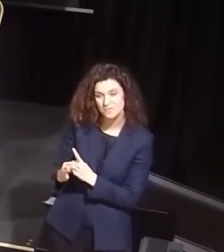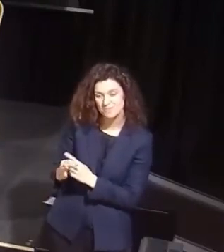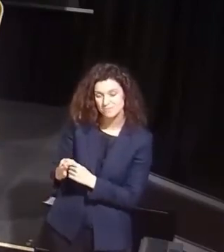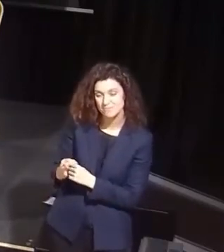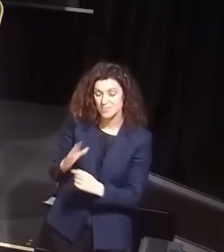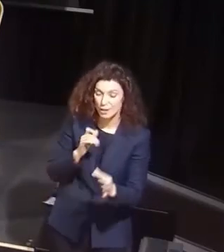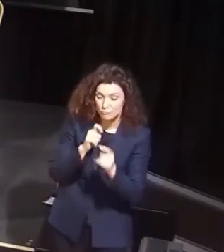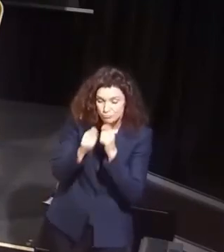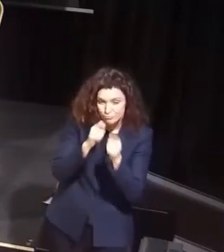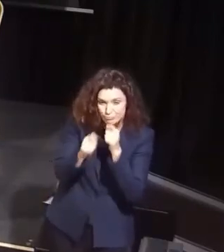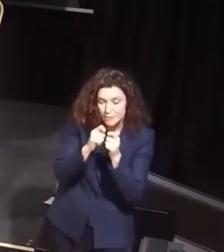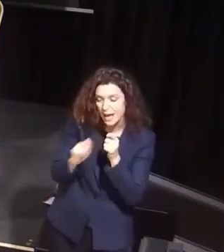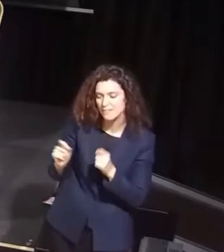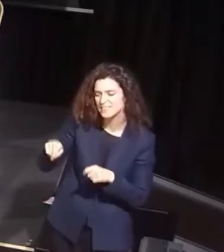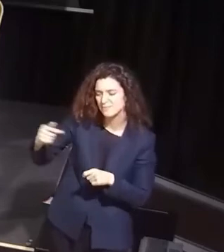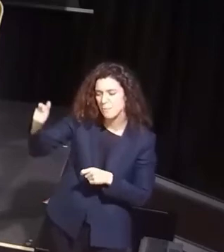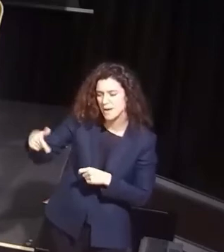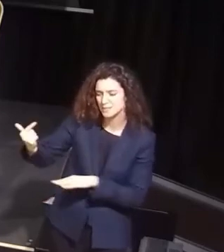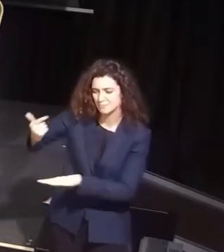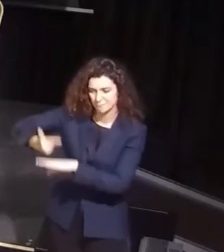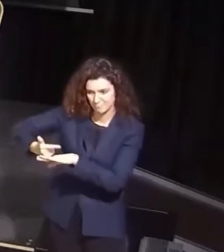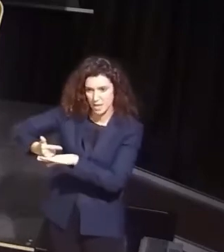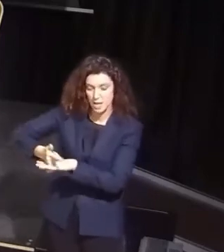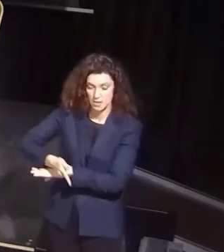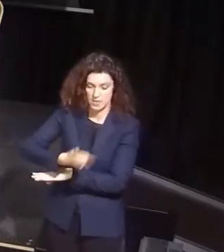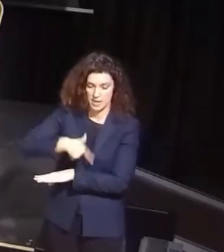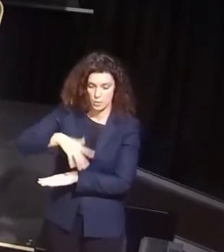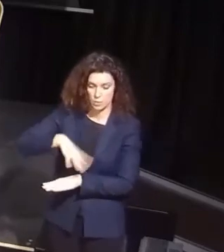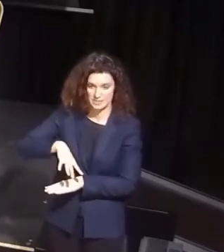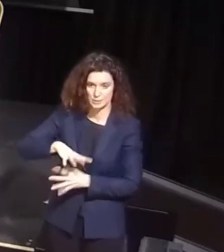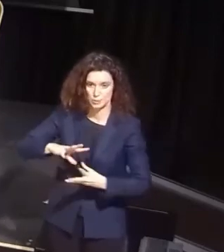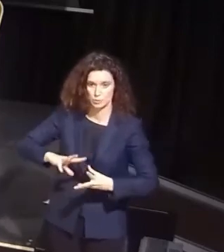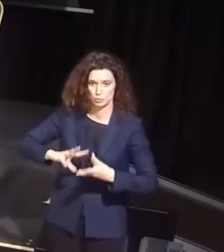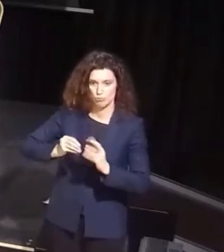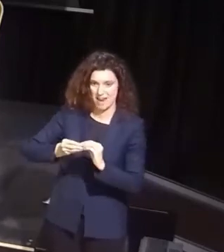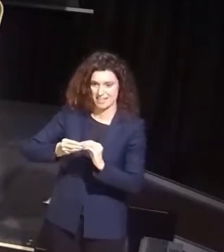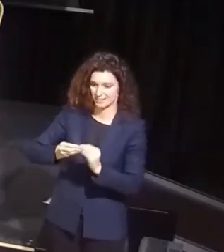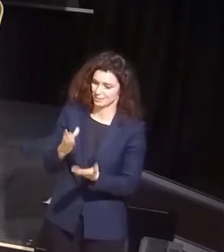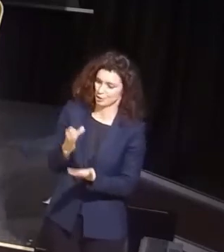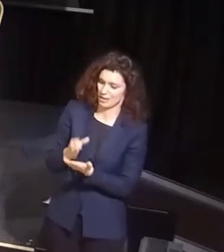when they wanted to create us as their charity for the year. So we had very little to do with it,